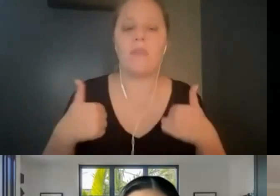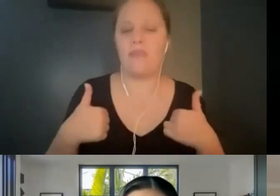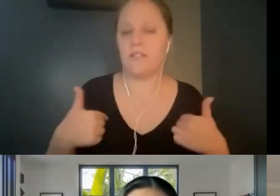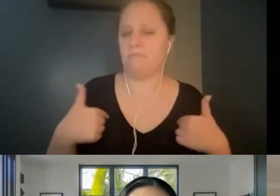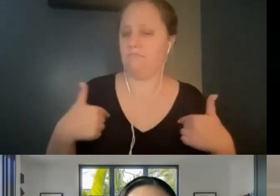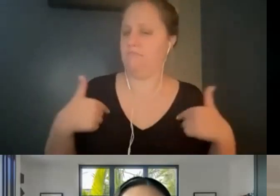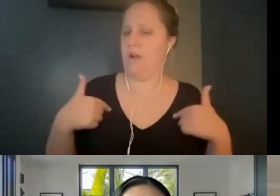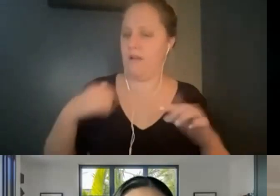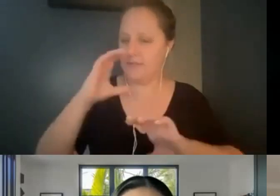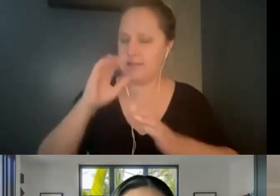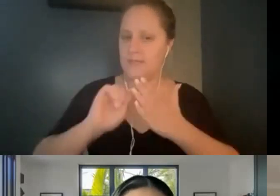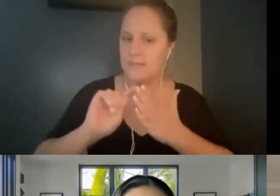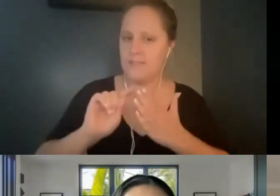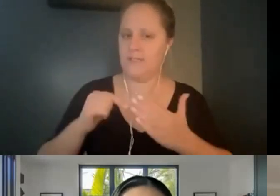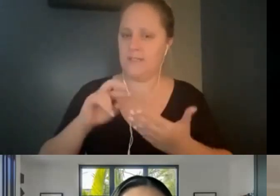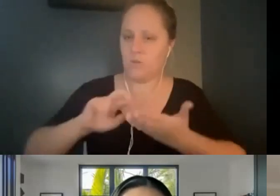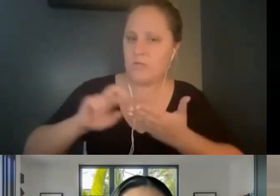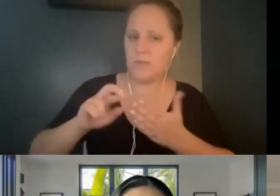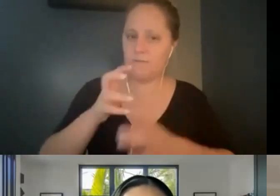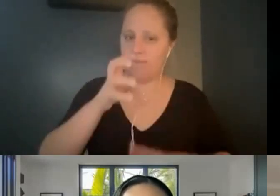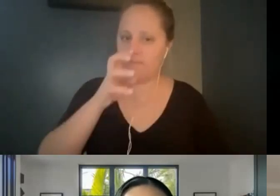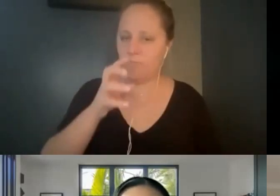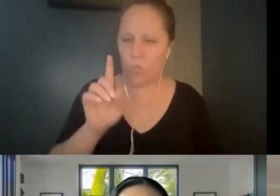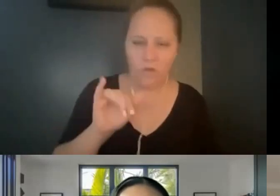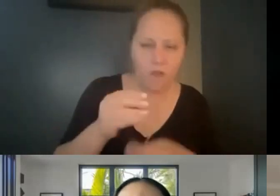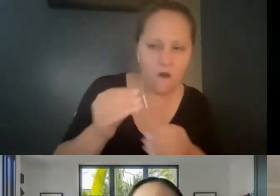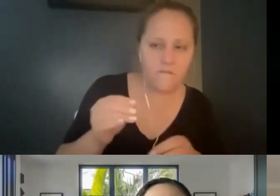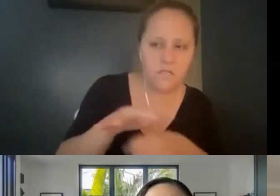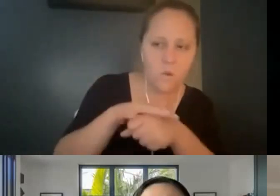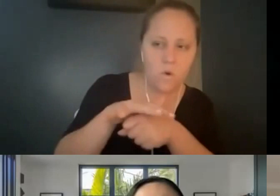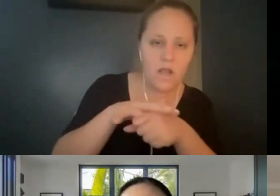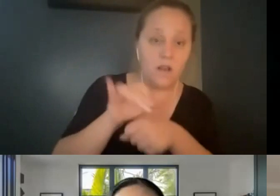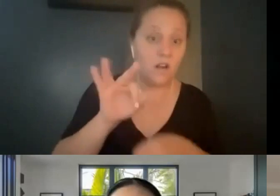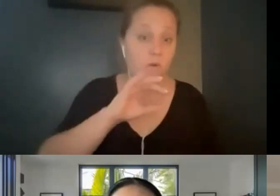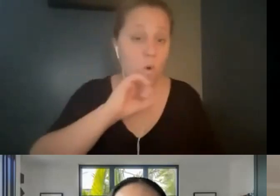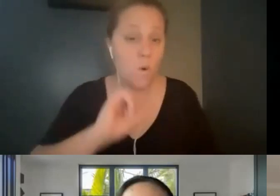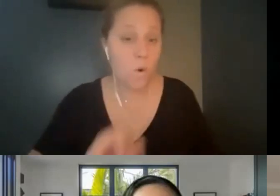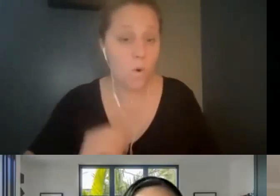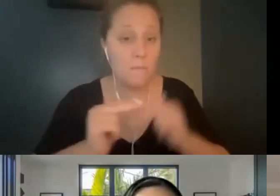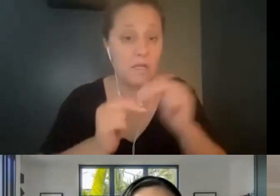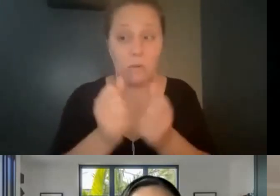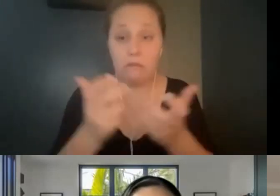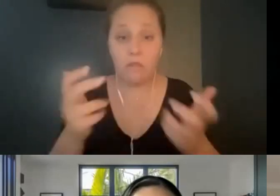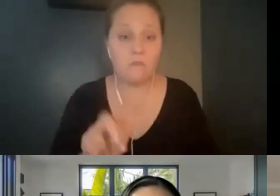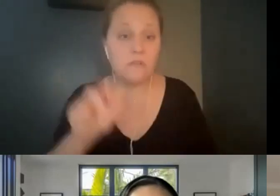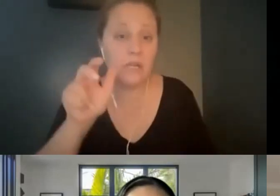where I research, you know, where my office will be and if it's going to be in a very old building with stairs and probably, you know, narrow hallways, I'm